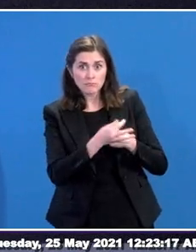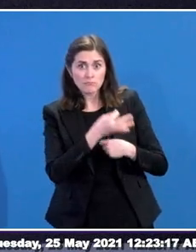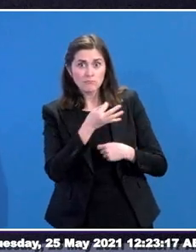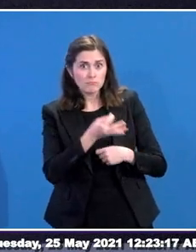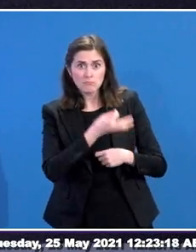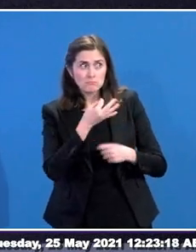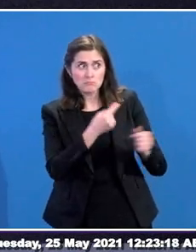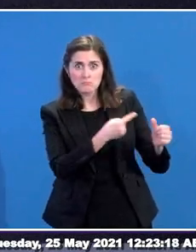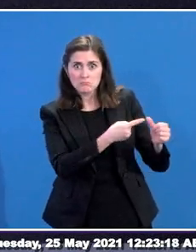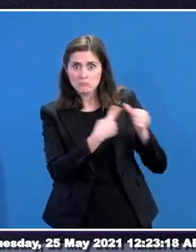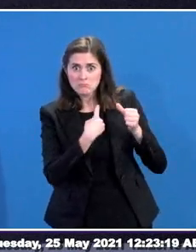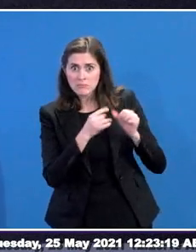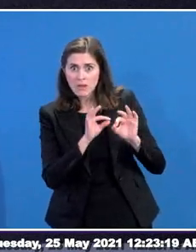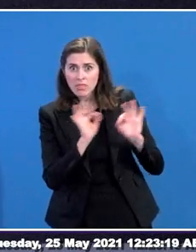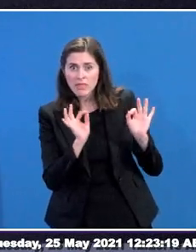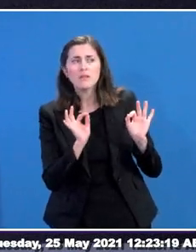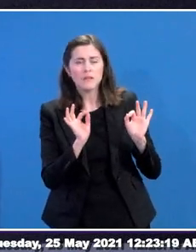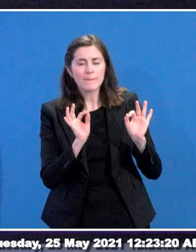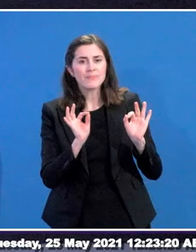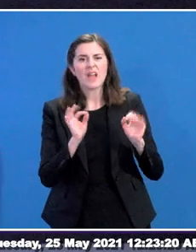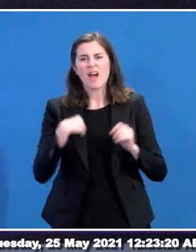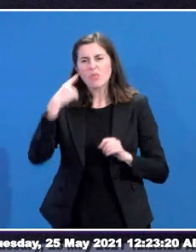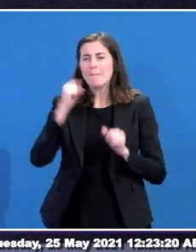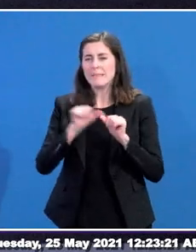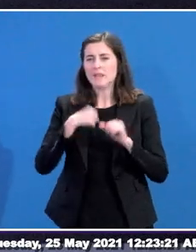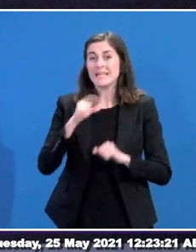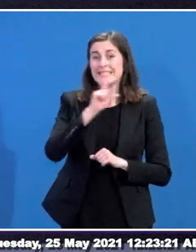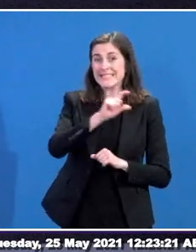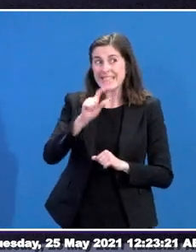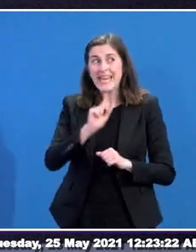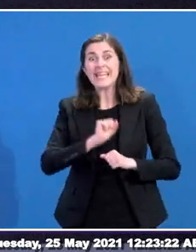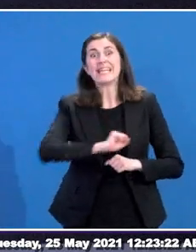So I started copying in the regional manager who I thought was his